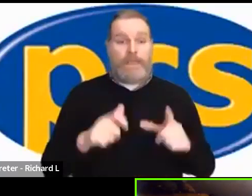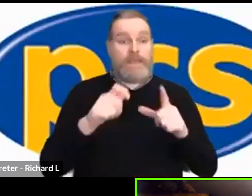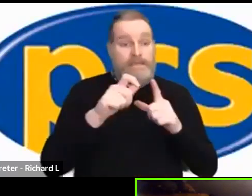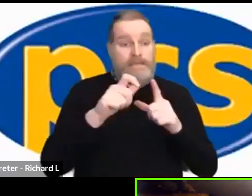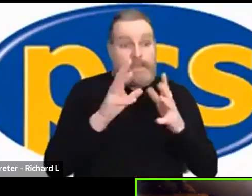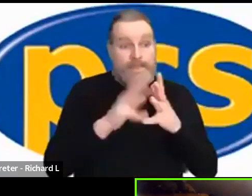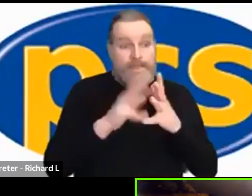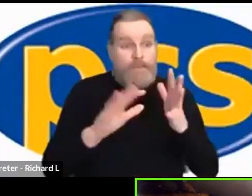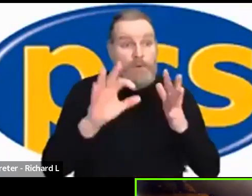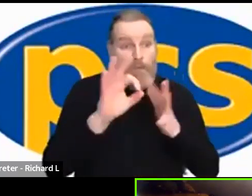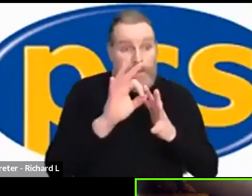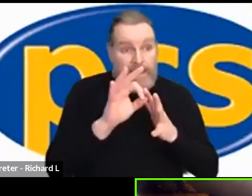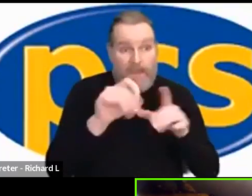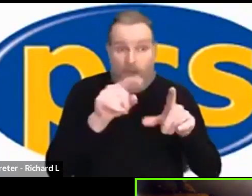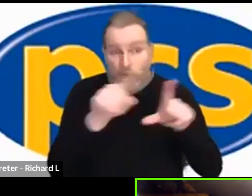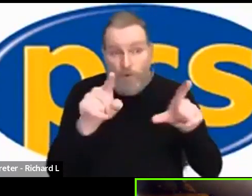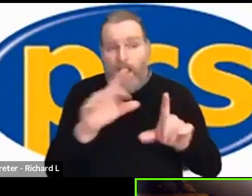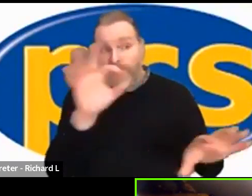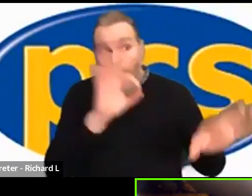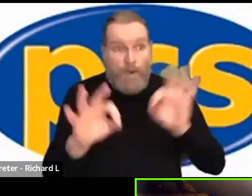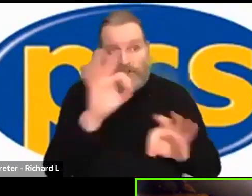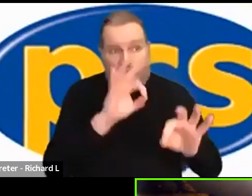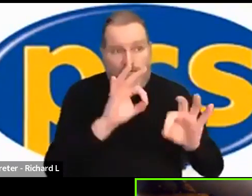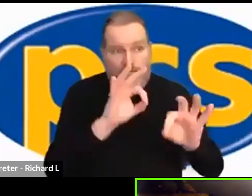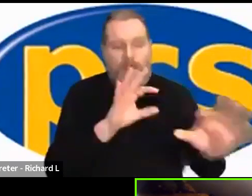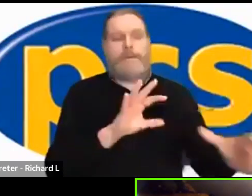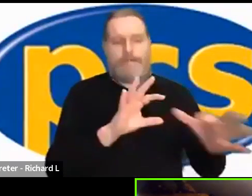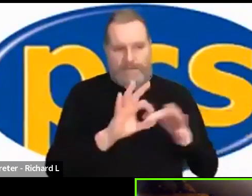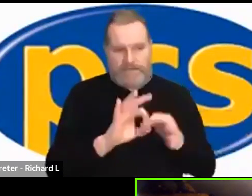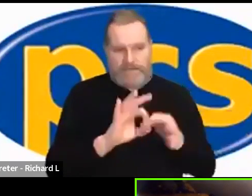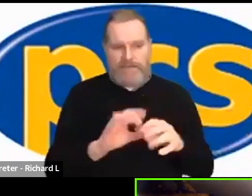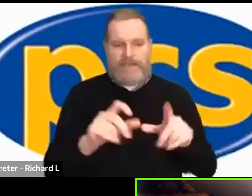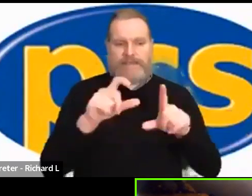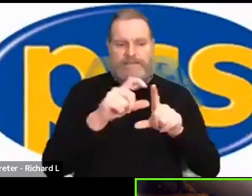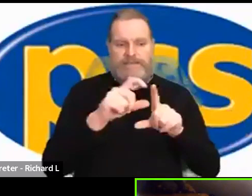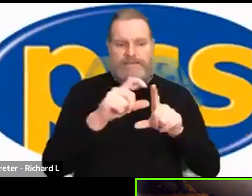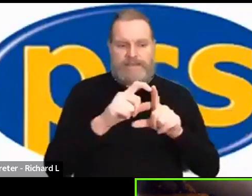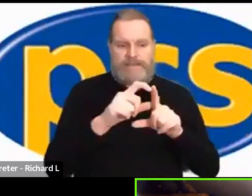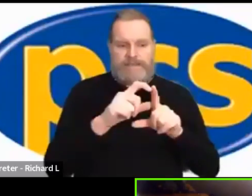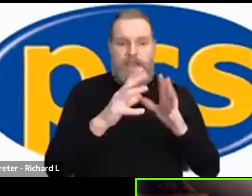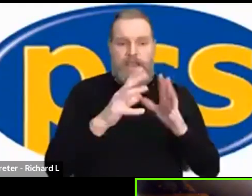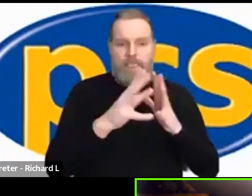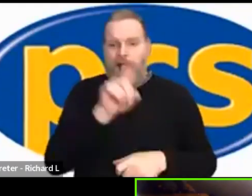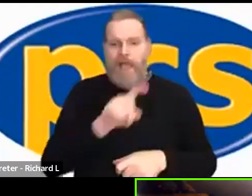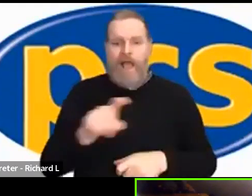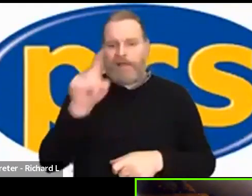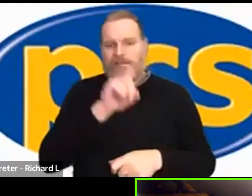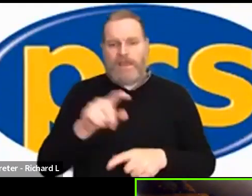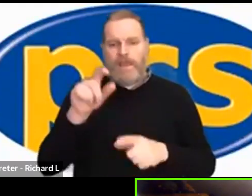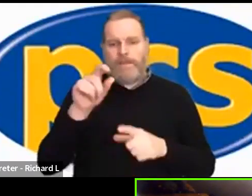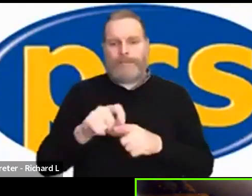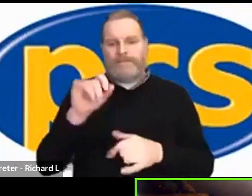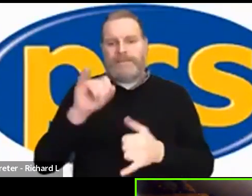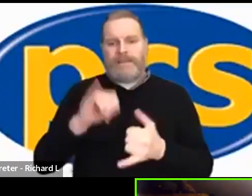Specific stuff say, say, to the Dop specific stuff, do email, the inbox deal say, say, to the say, to the D to P. Specific